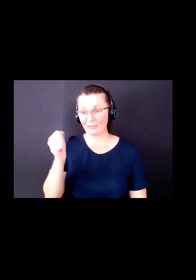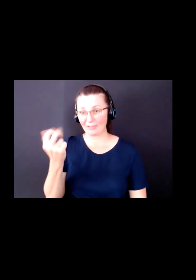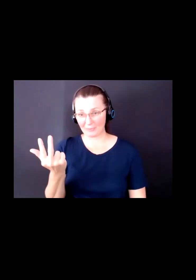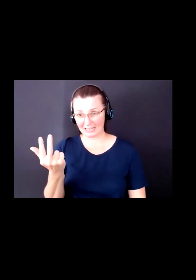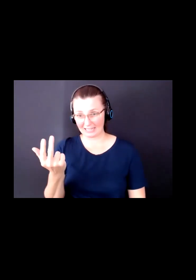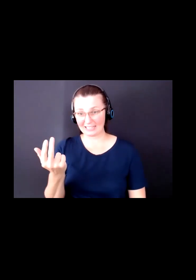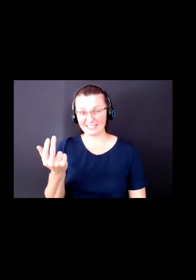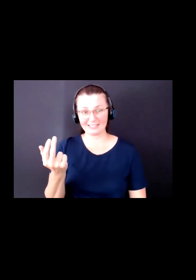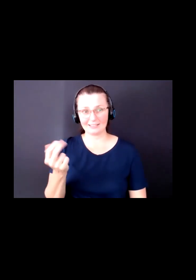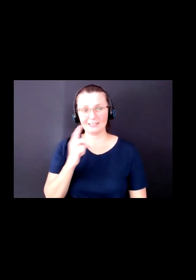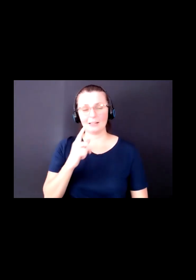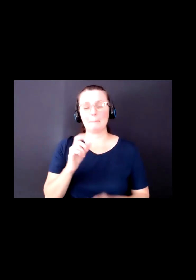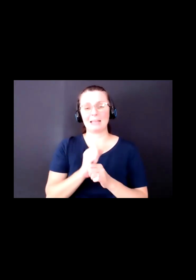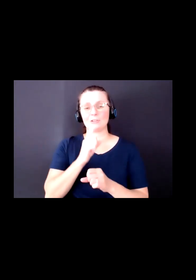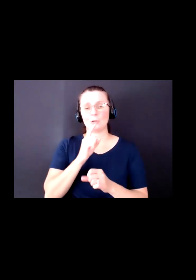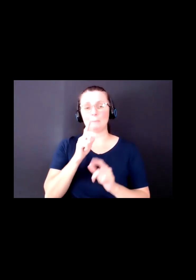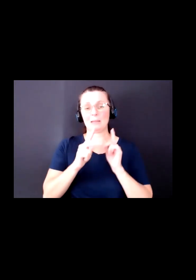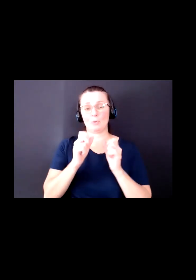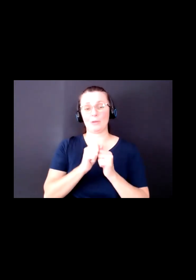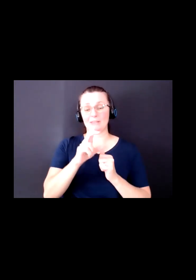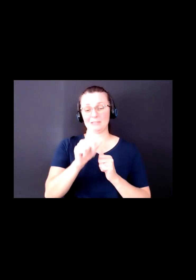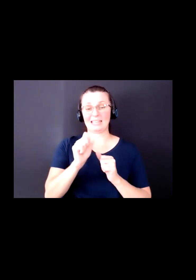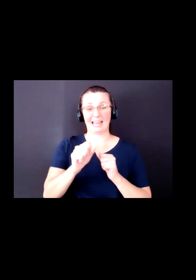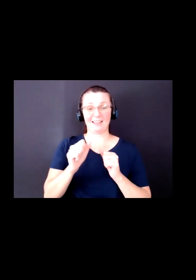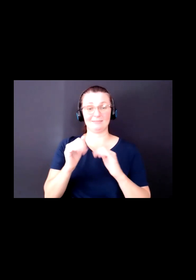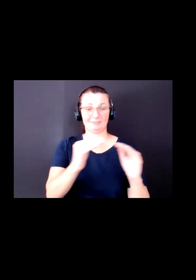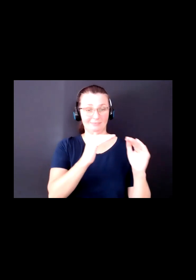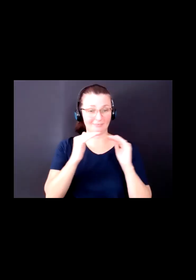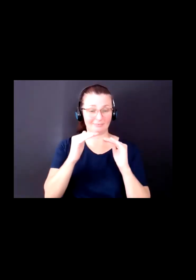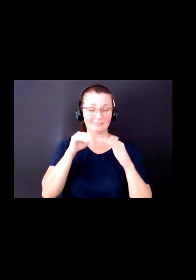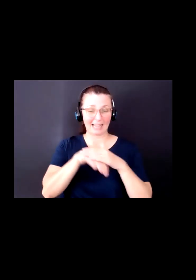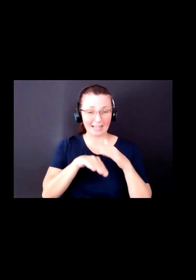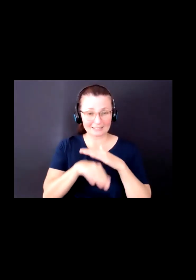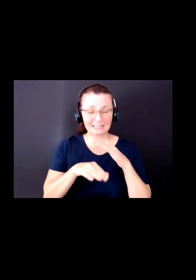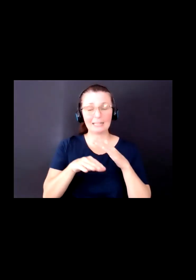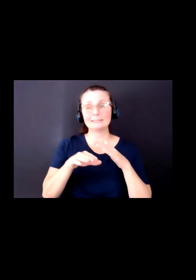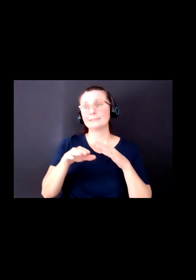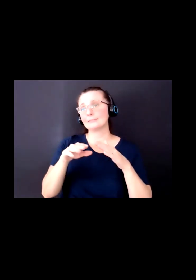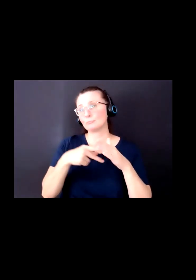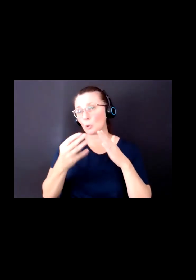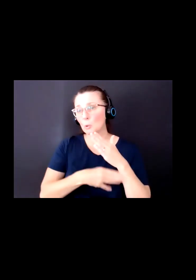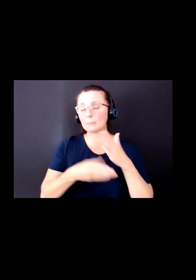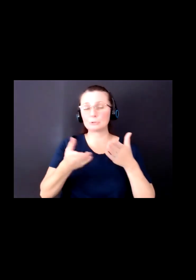ensure that people with disabilities can equally participate in activities, services and programs, just as their nondisabled peers